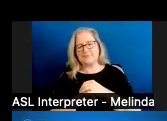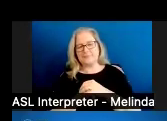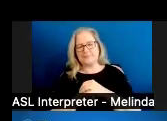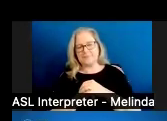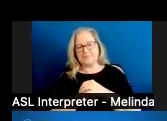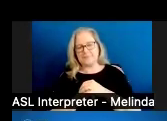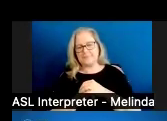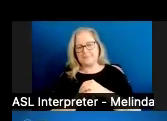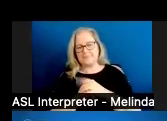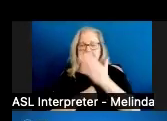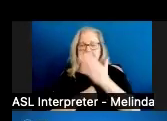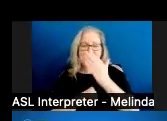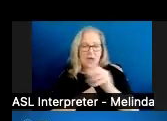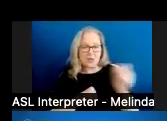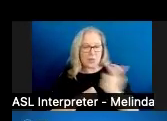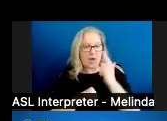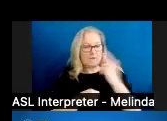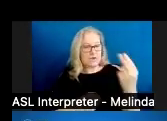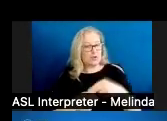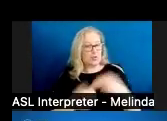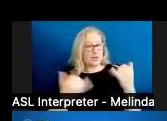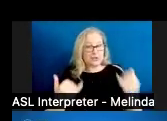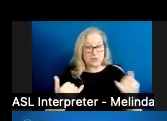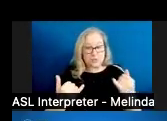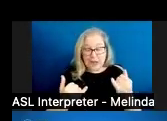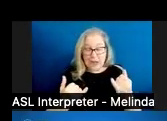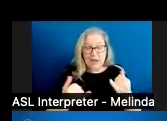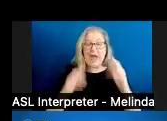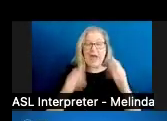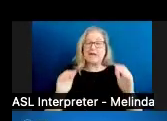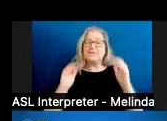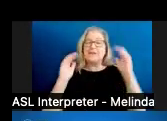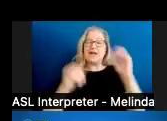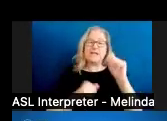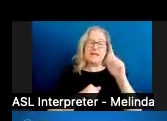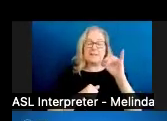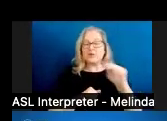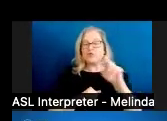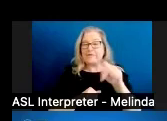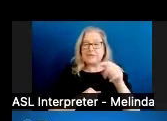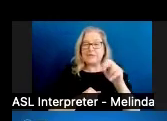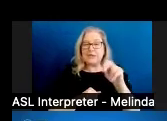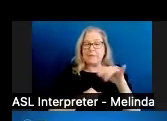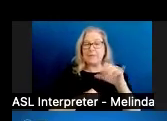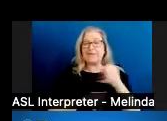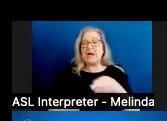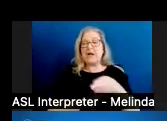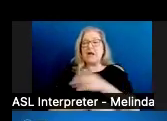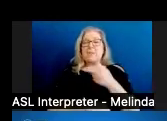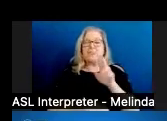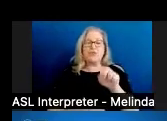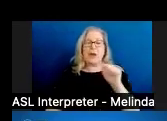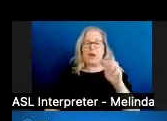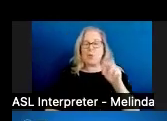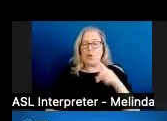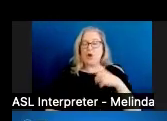Elyse Sullivan, PhD: Thank you all for joining today's presentation, Advanced Administrative Topics Pre-award. My name is Elyse Sullivan,